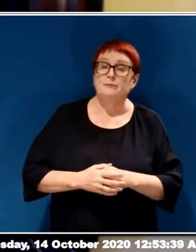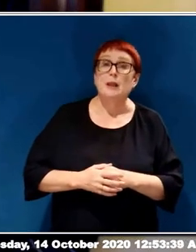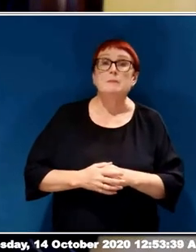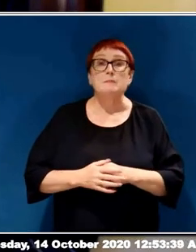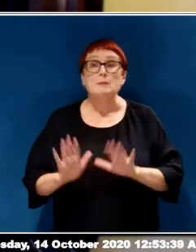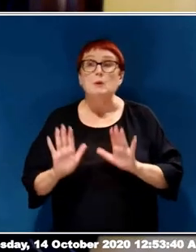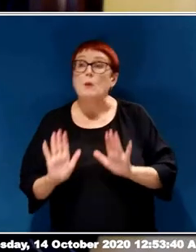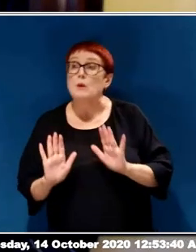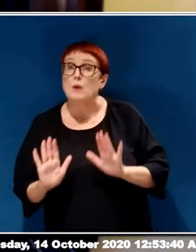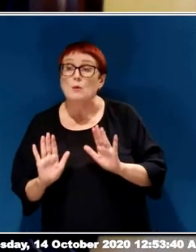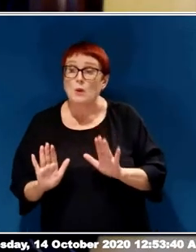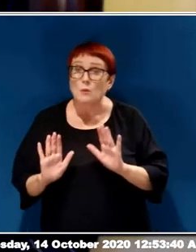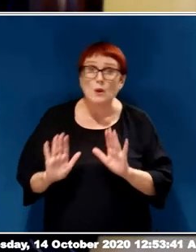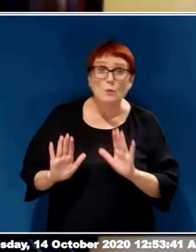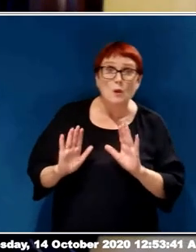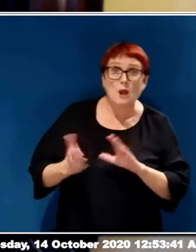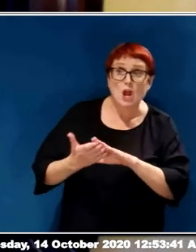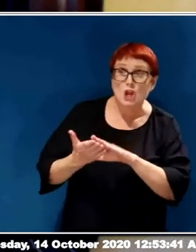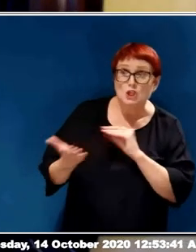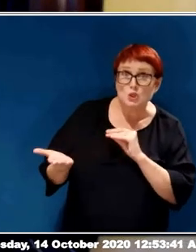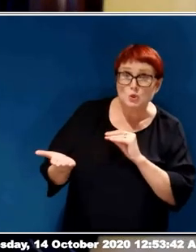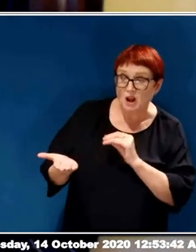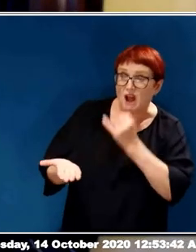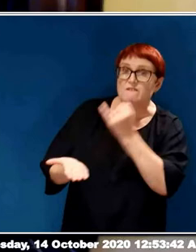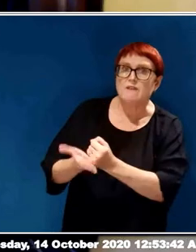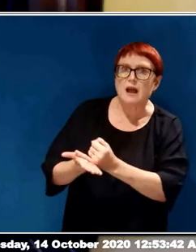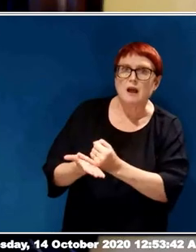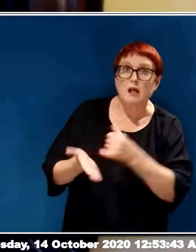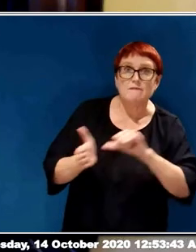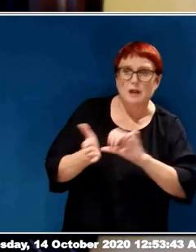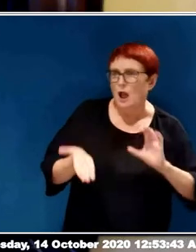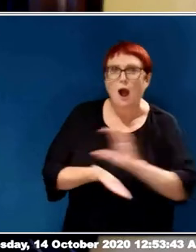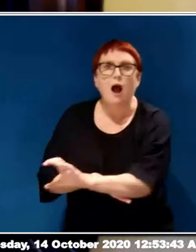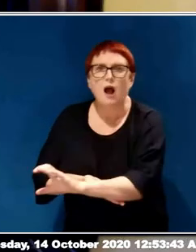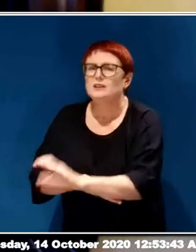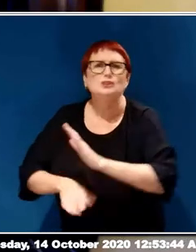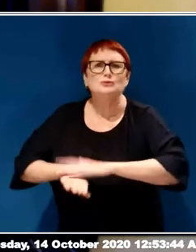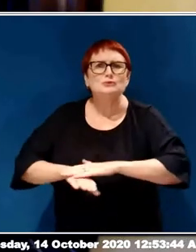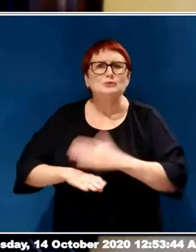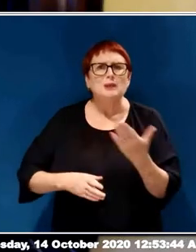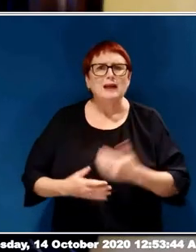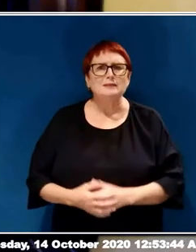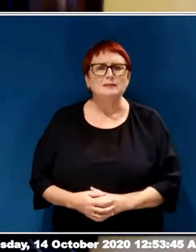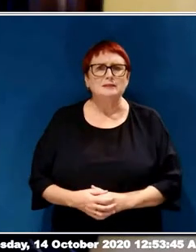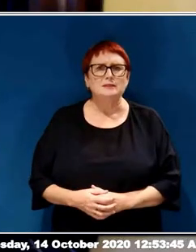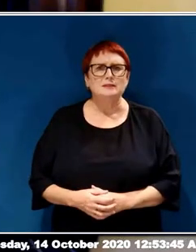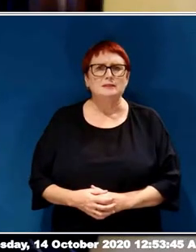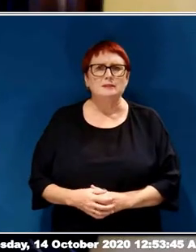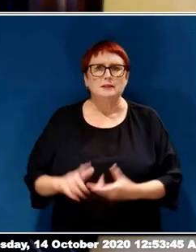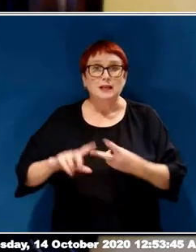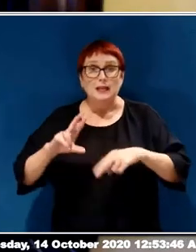The research indicates that if students are underachieving in reading at Year 3, they typically never catch up.